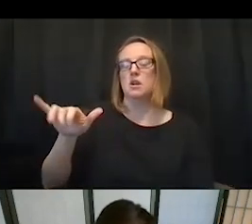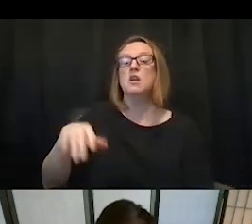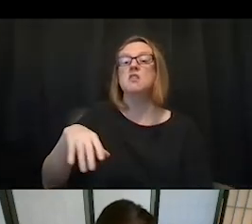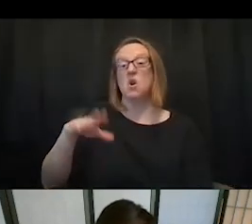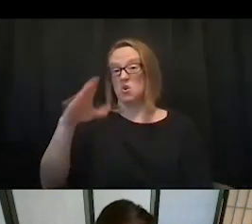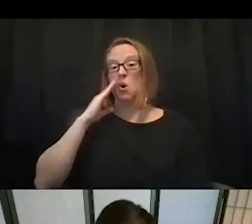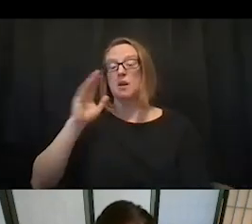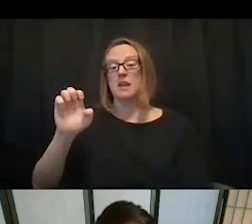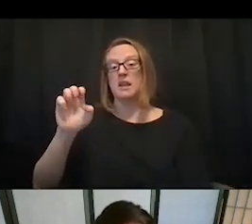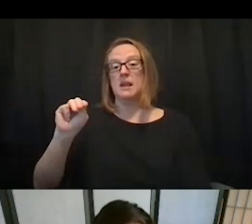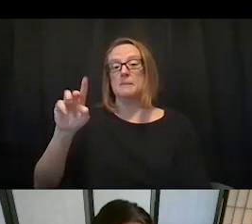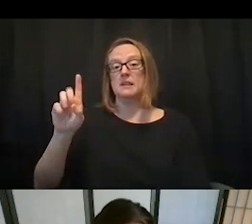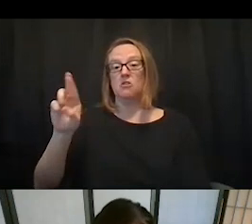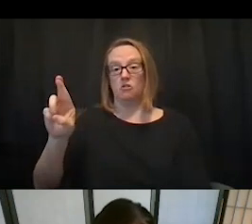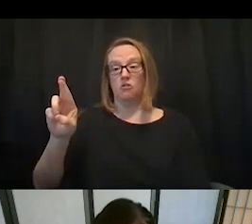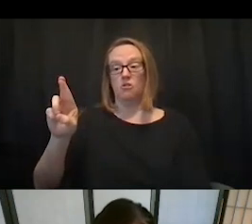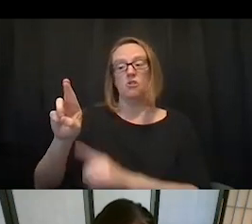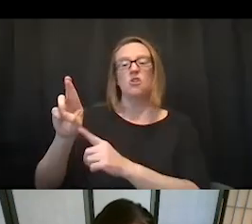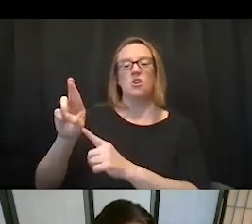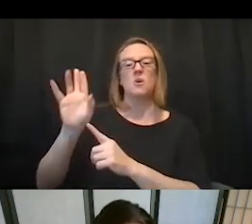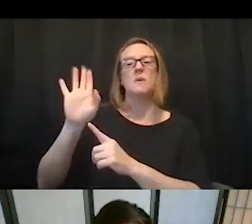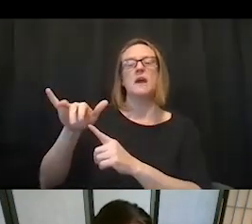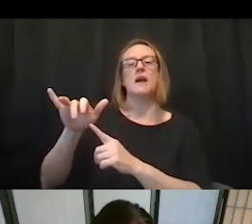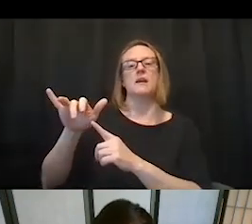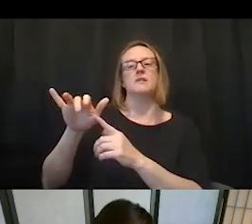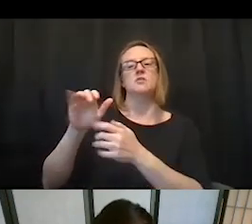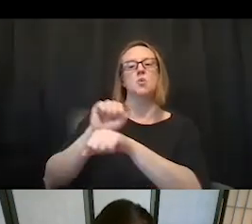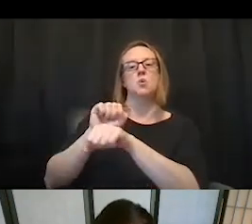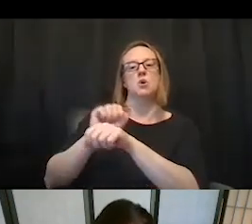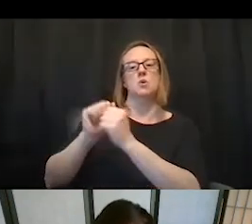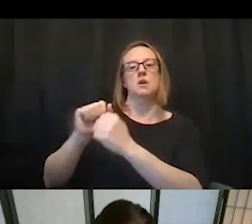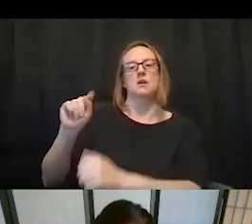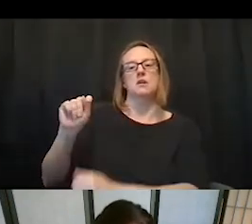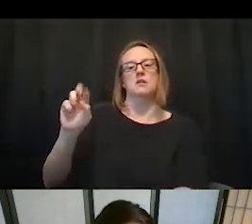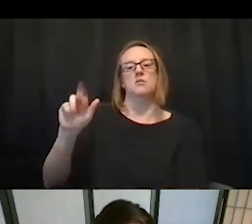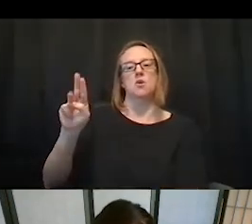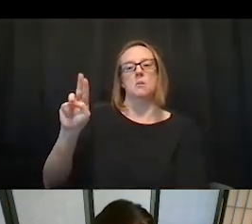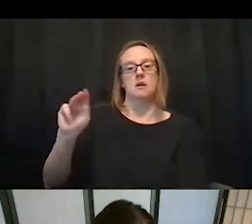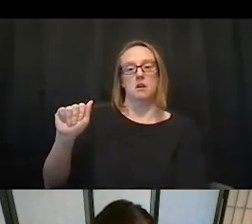about. It's a it's a trauma-based therapy that involves eye movements and really just noticing